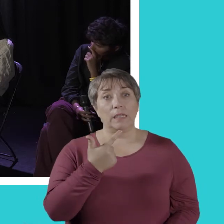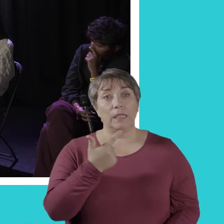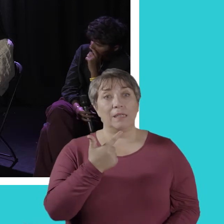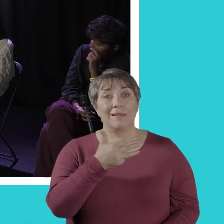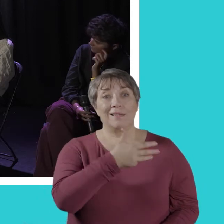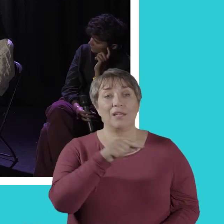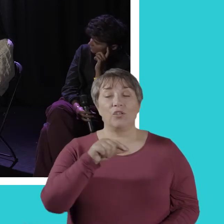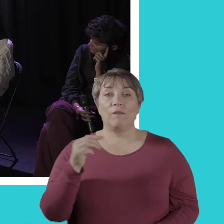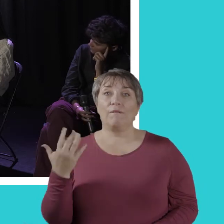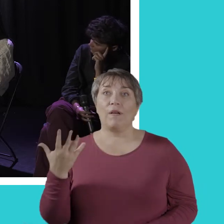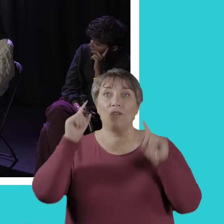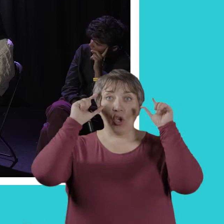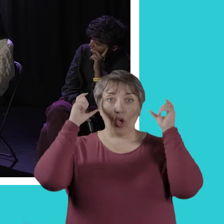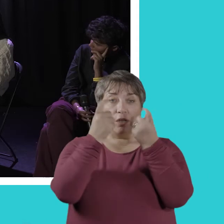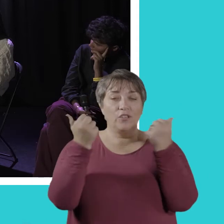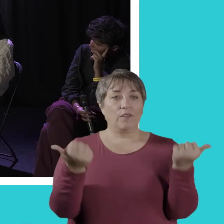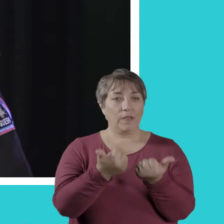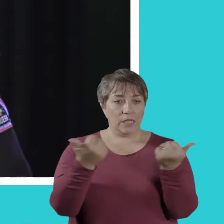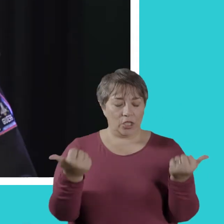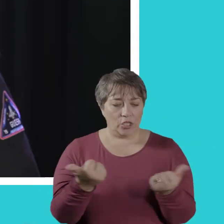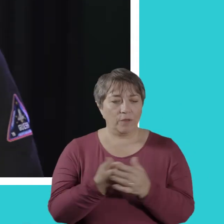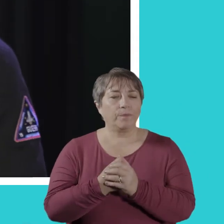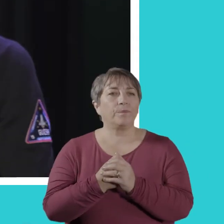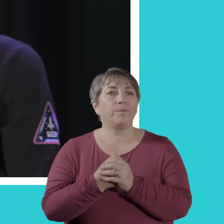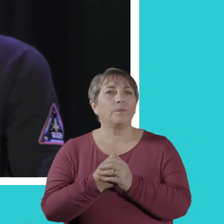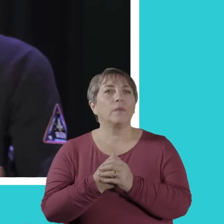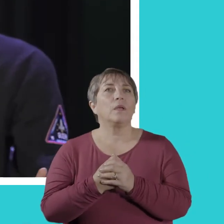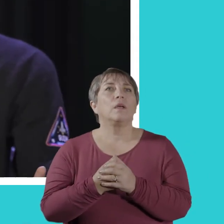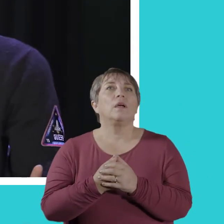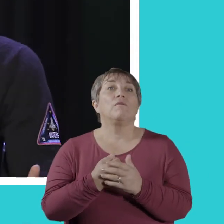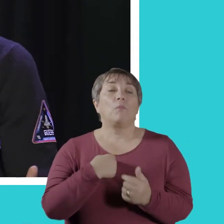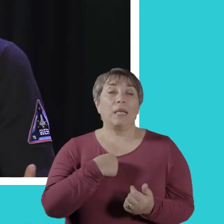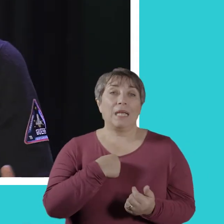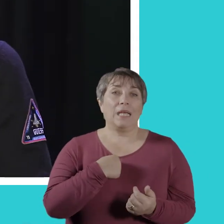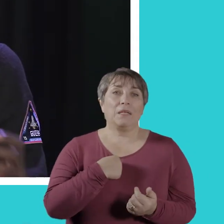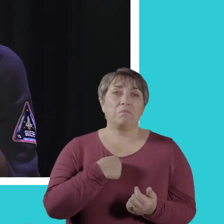year 12 and I did an apprenticeship which I'm very grateful for and for me personally it's